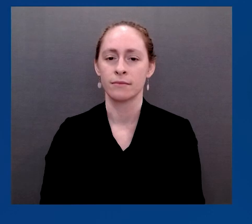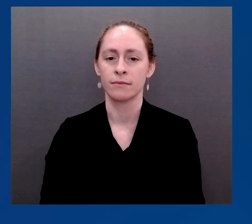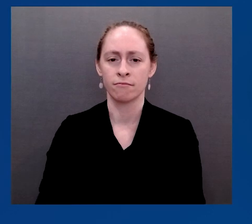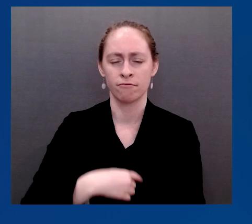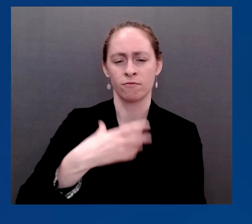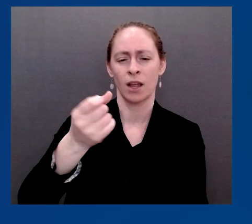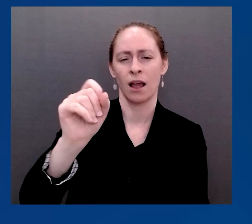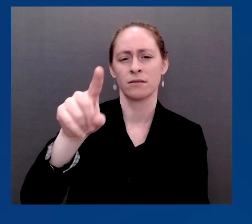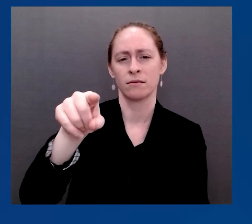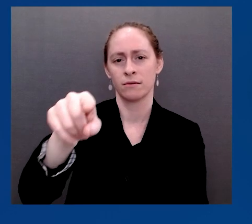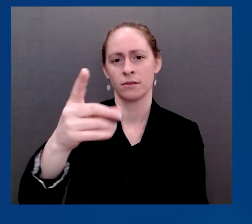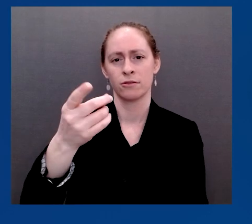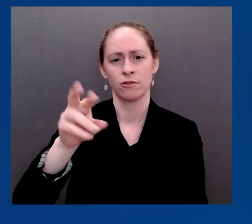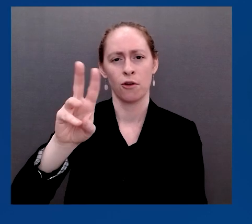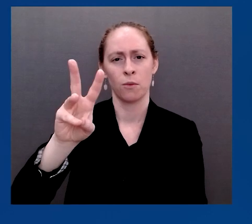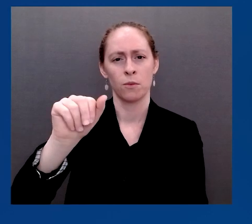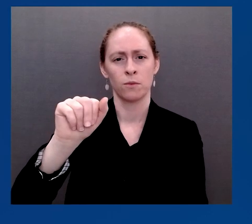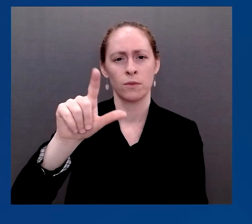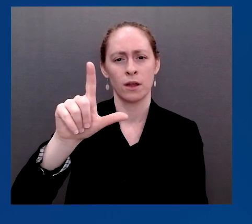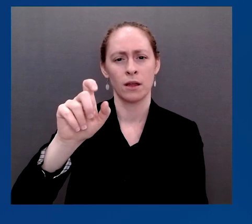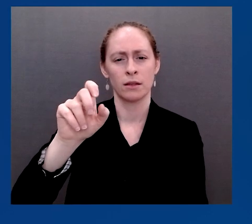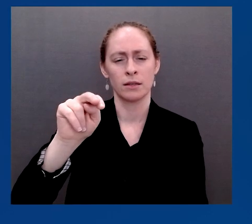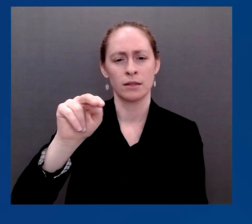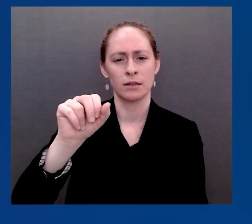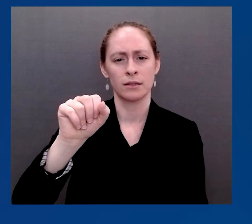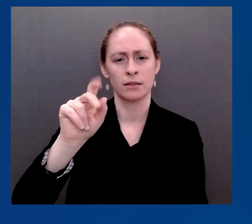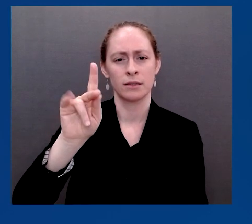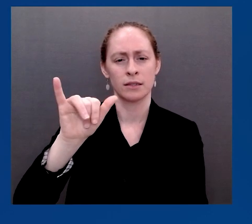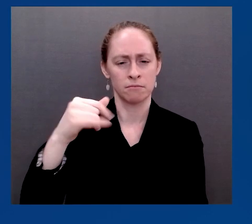because, you know, the last CDC recommendation